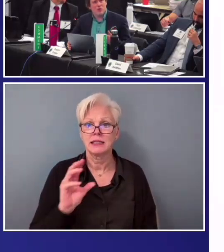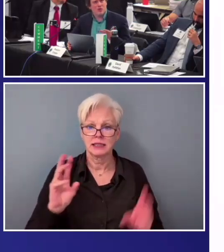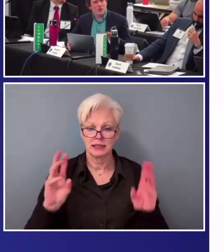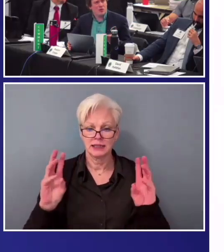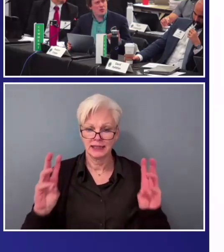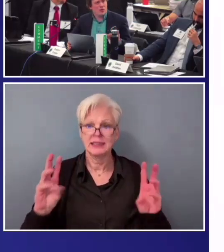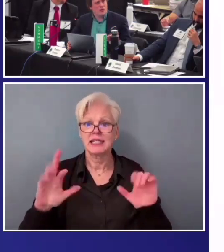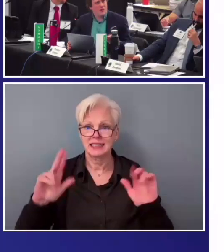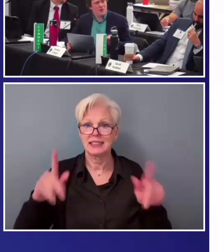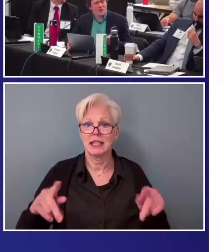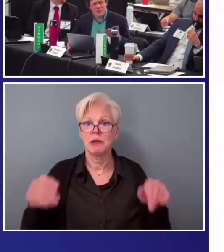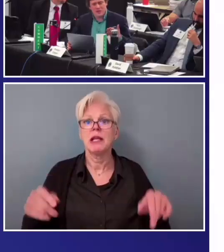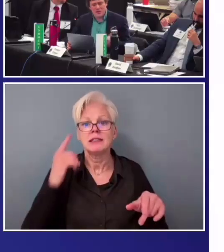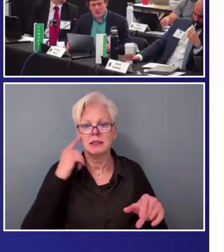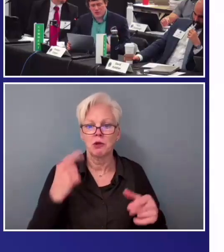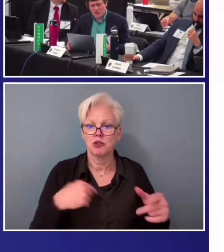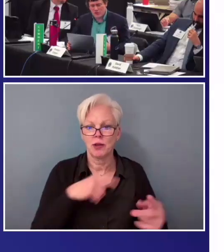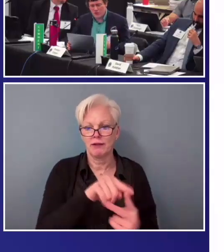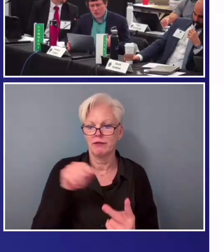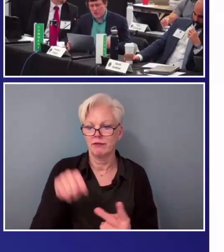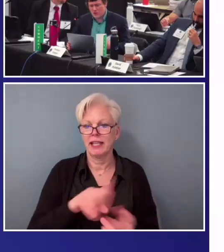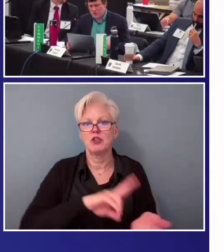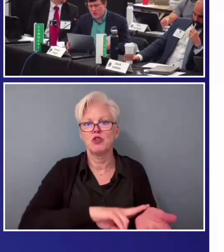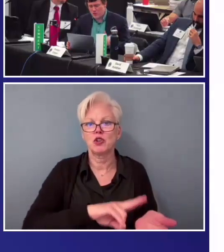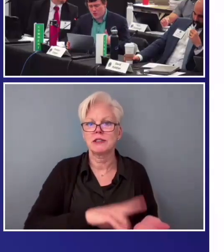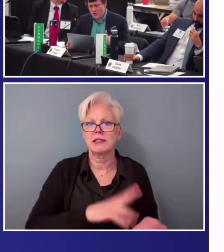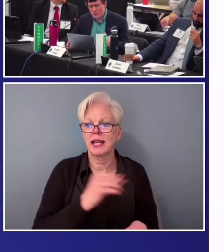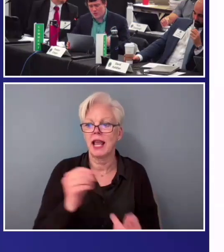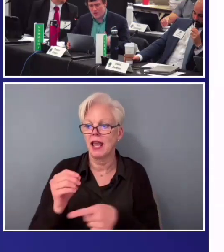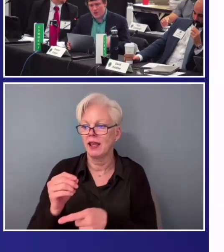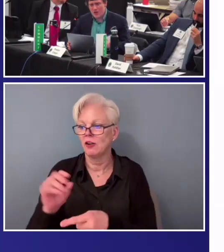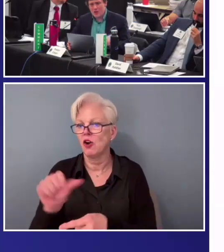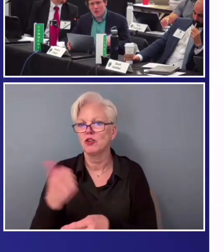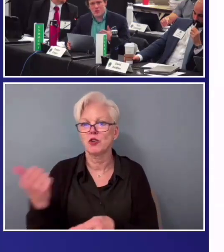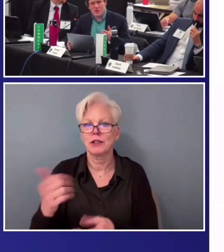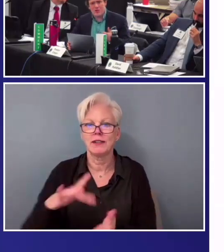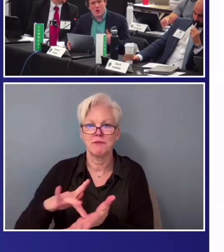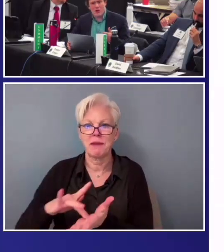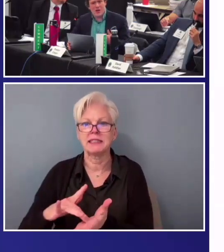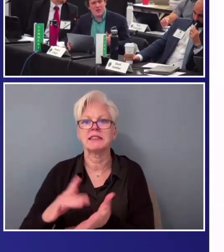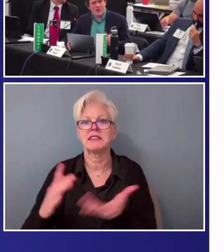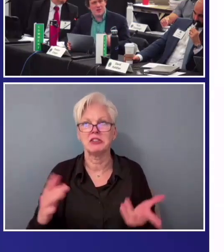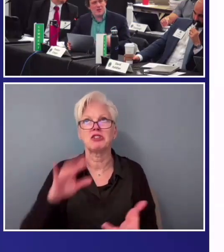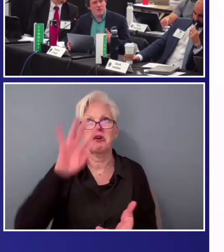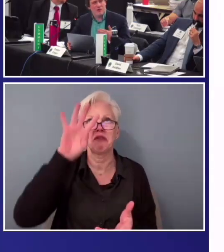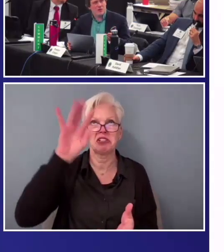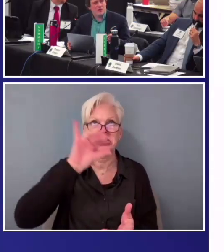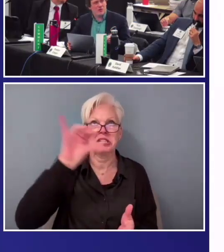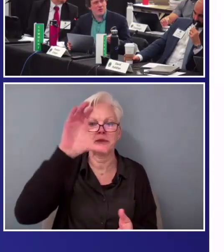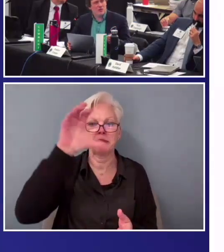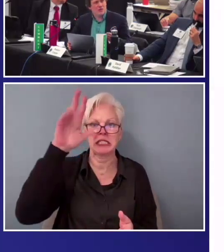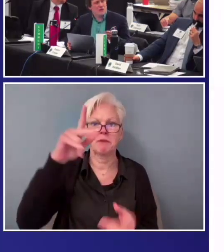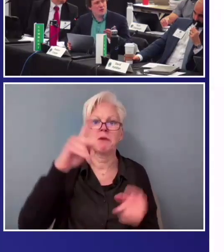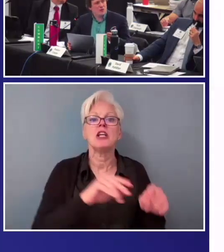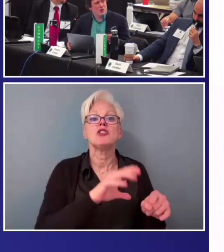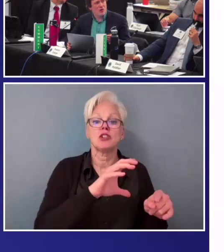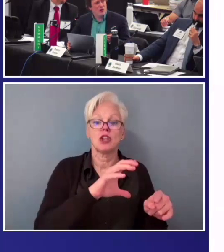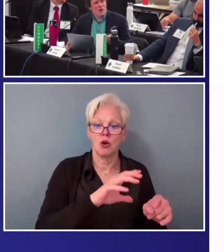nursing and alternative medicine. I think that's actually two four-digits on the same two-digit. But like nursing already has like 50 students in the first year.